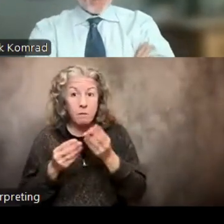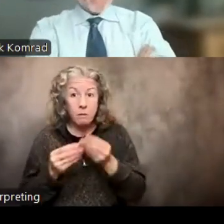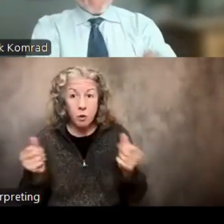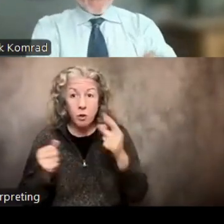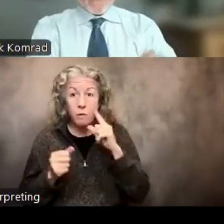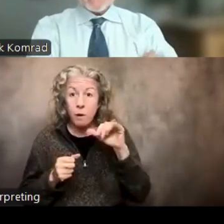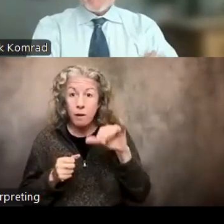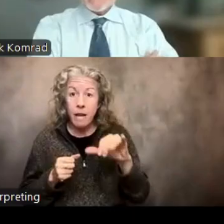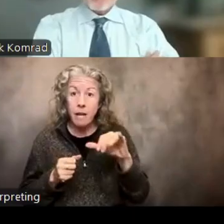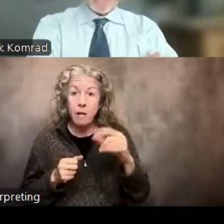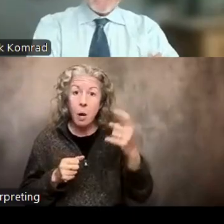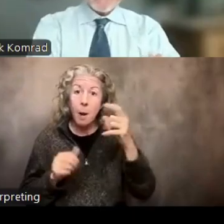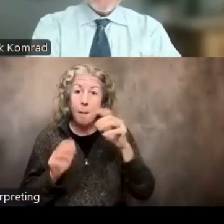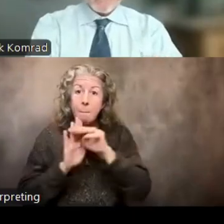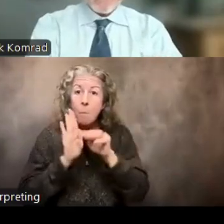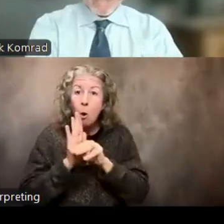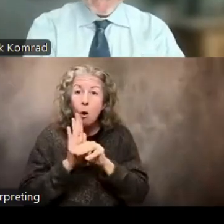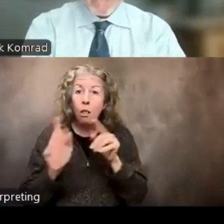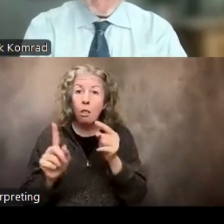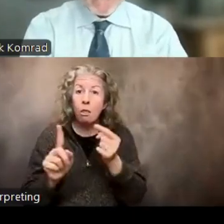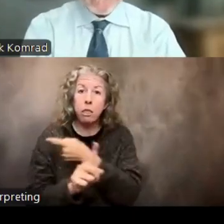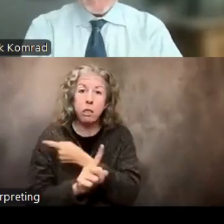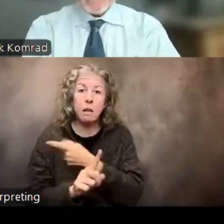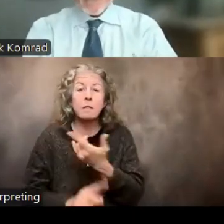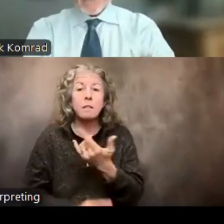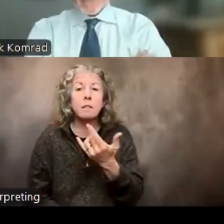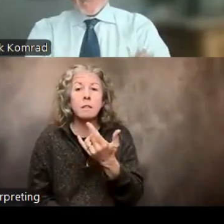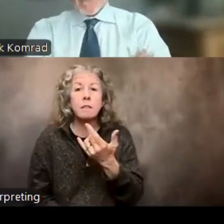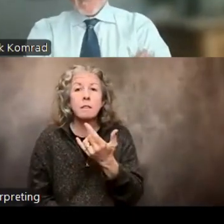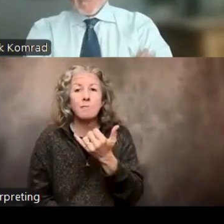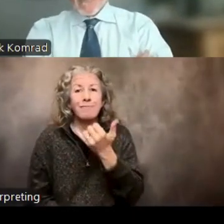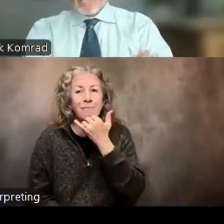diversion, this malignant normality that's emerging. Bill